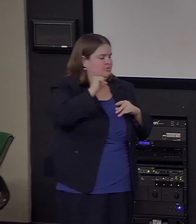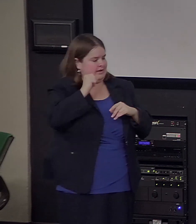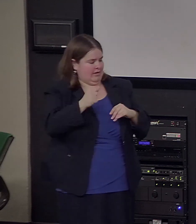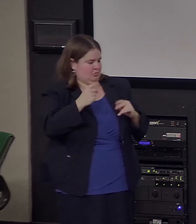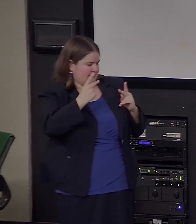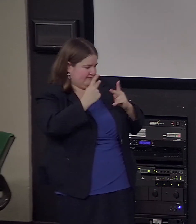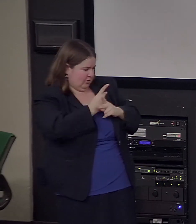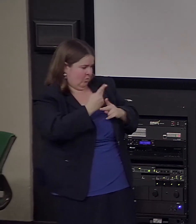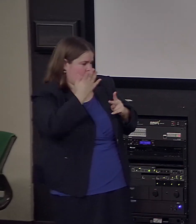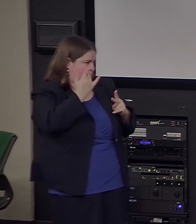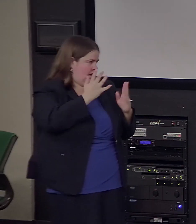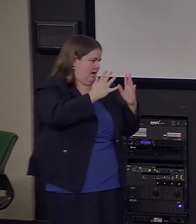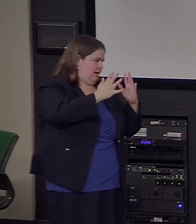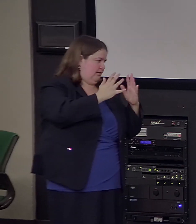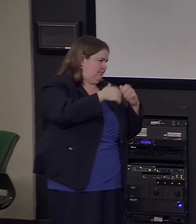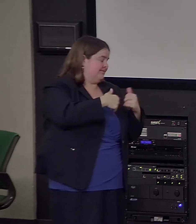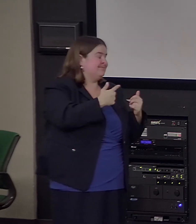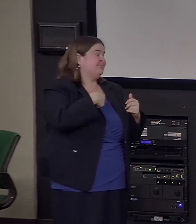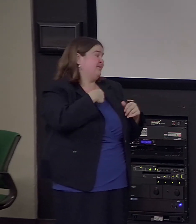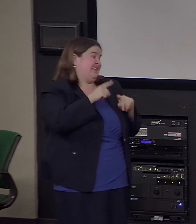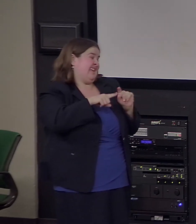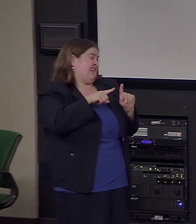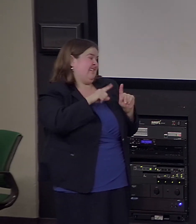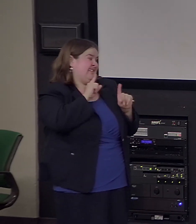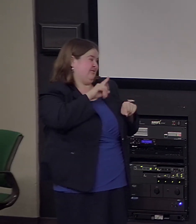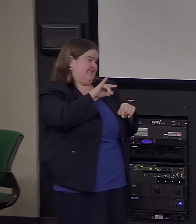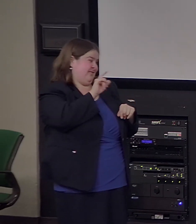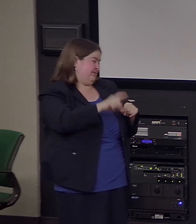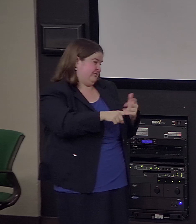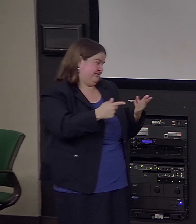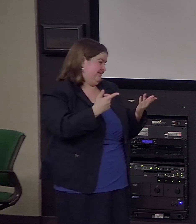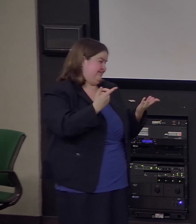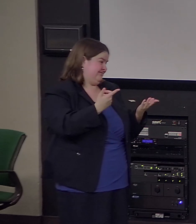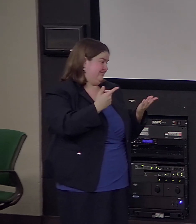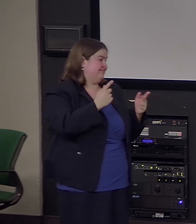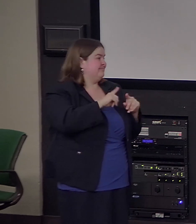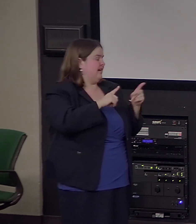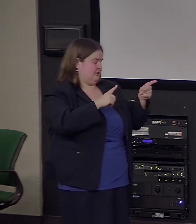So we'll never be able to answer that question. But it's really, you know, right on in terms of